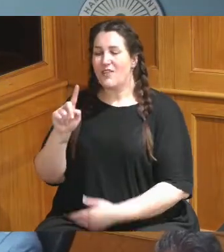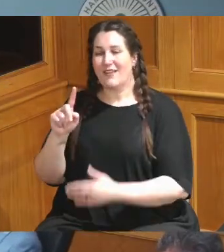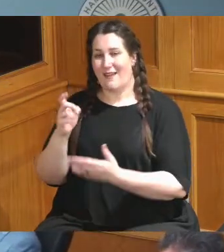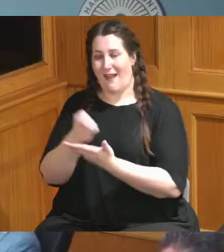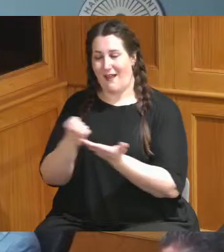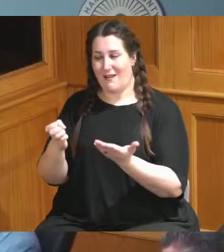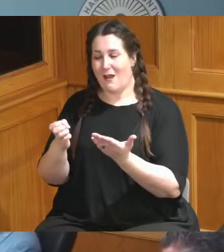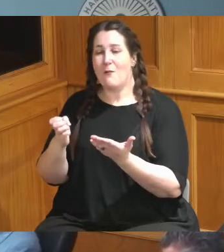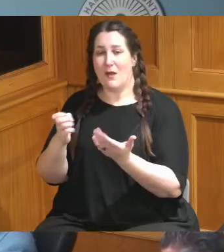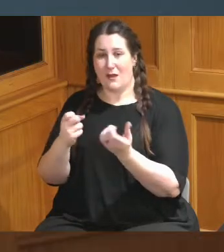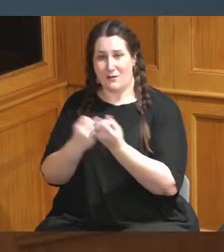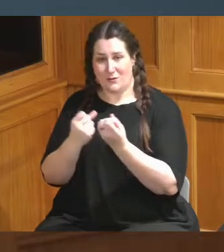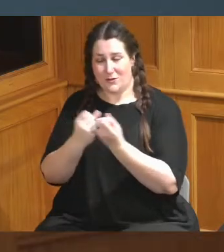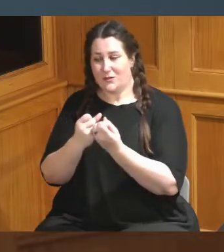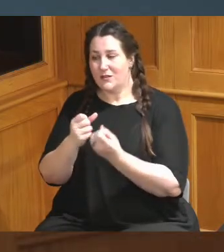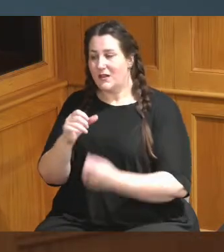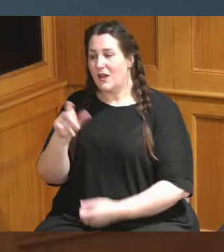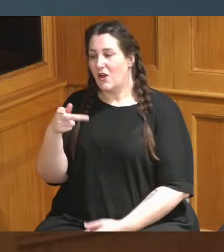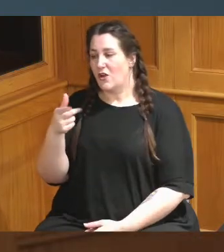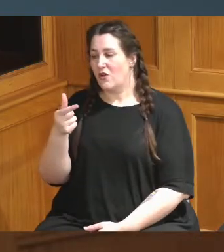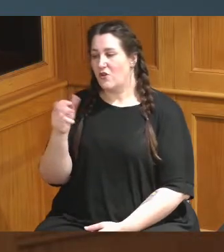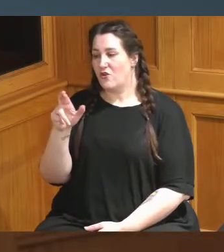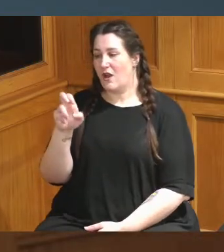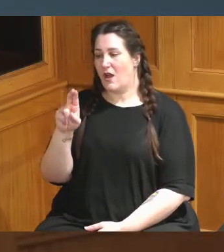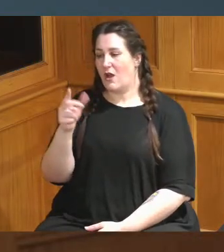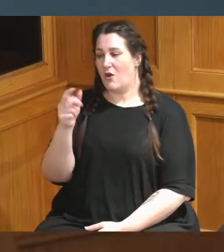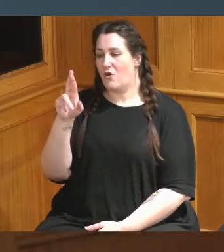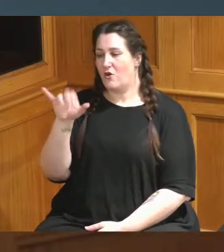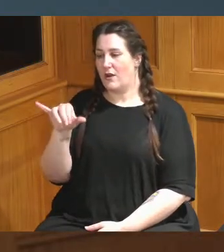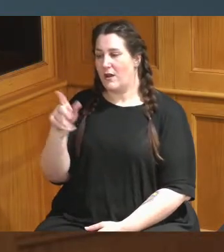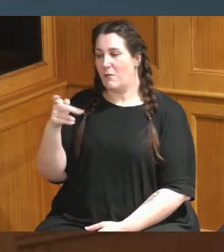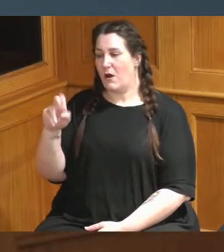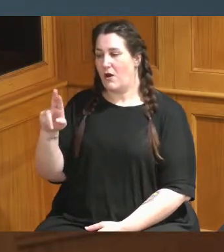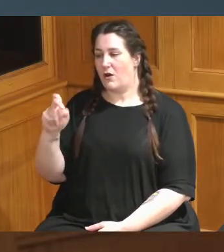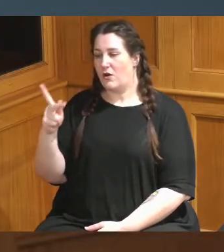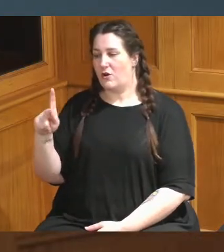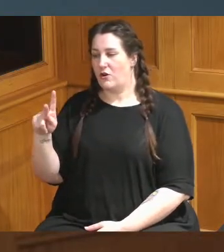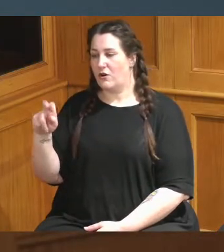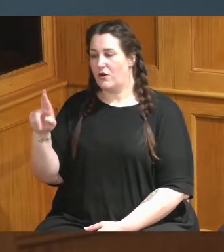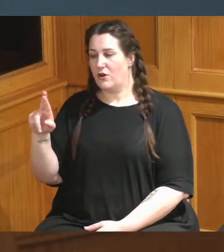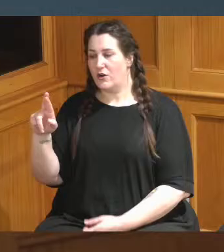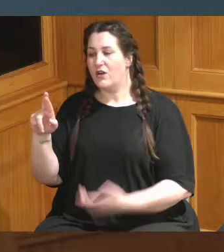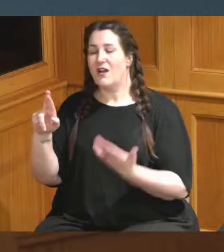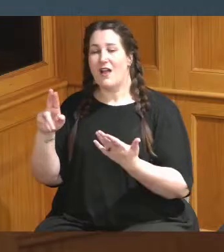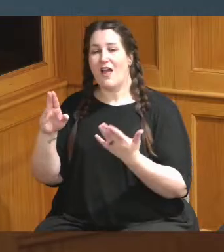Council, Gregory Parker. And by leave two is a resolution reappointing a member to